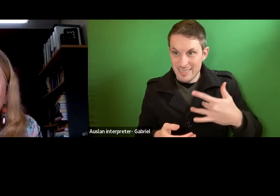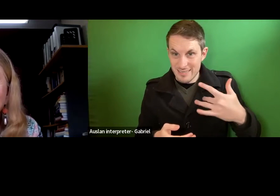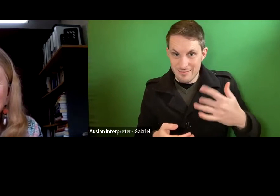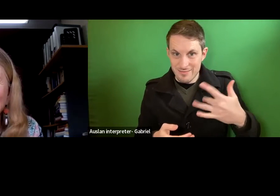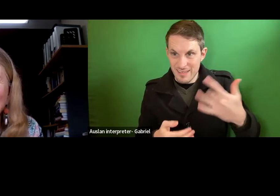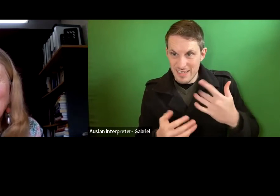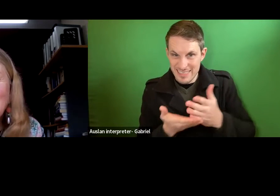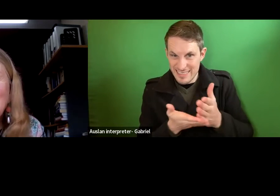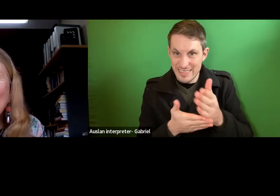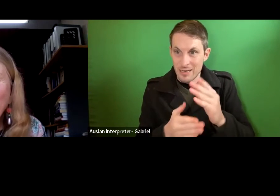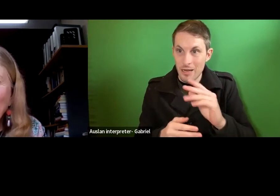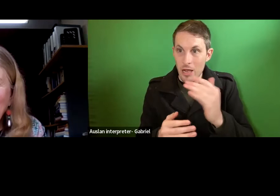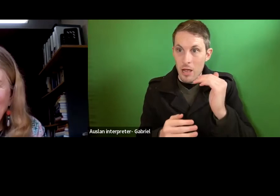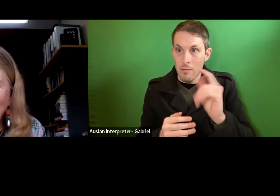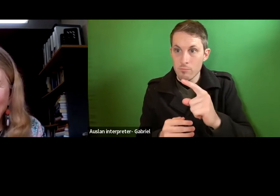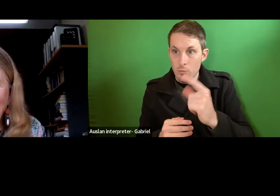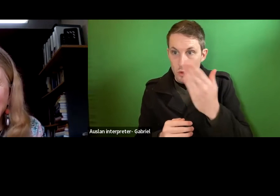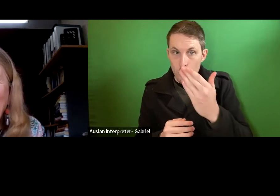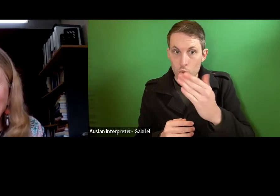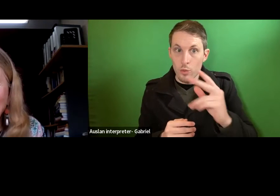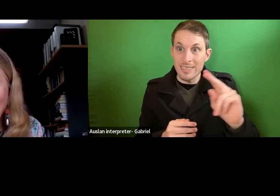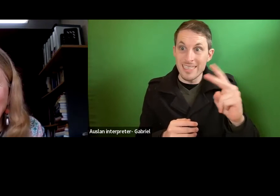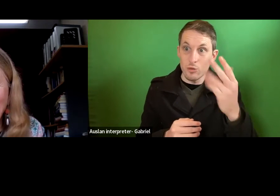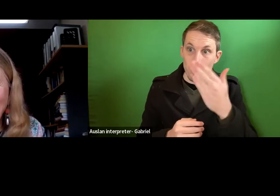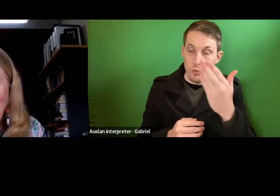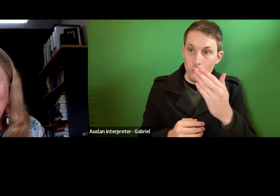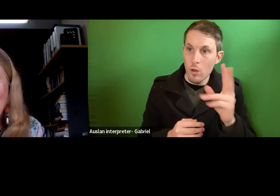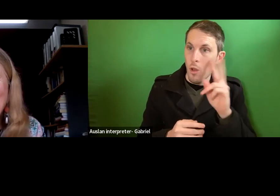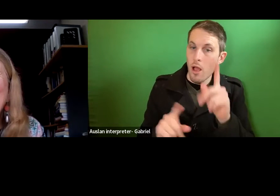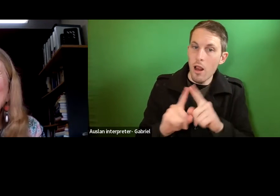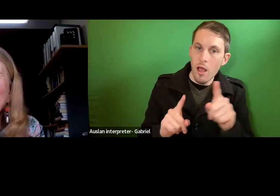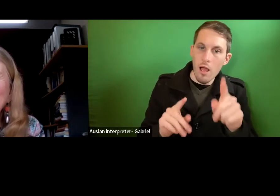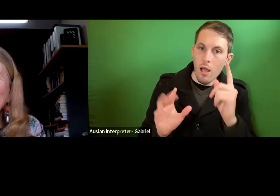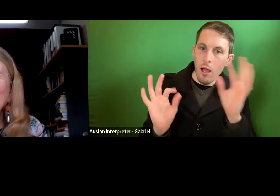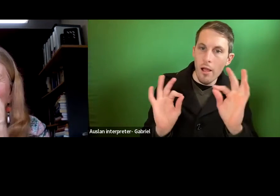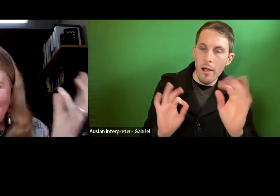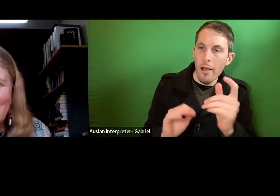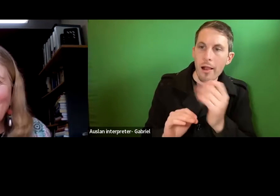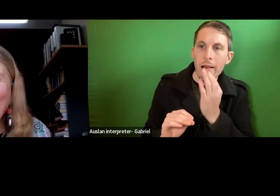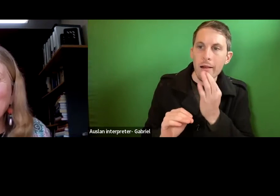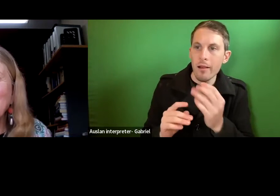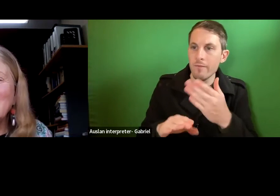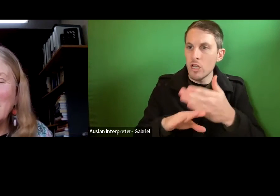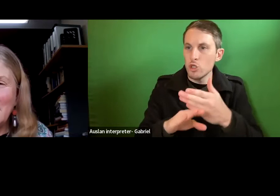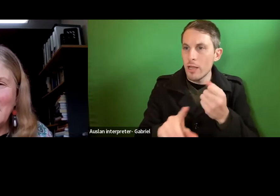secondary school with very a little apparent functional impact. And then the whole kind of